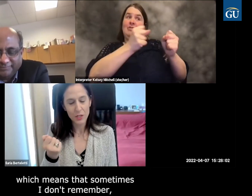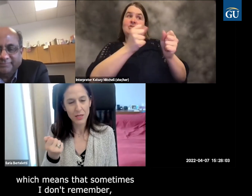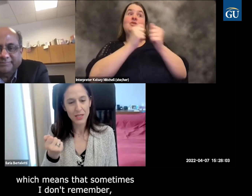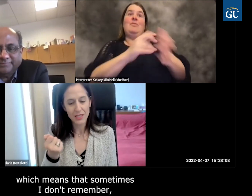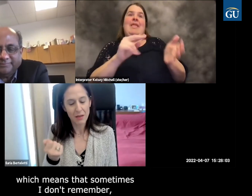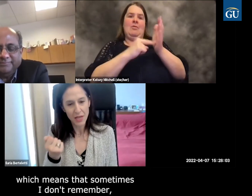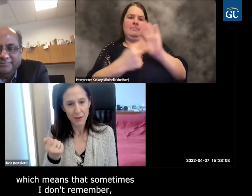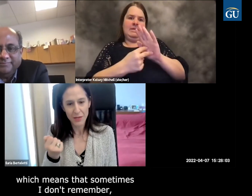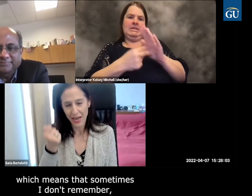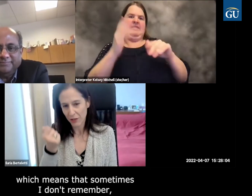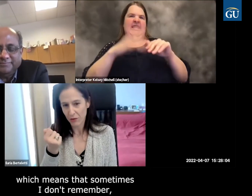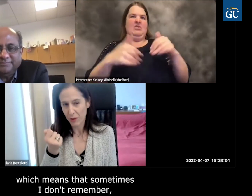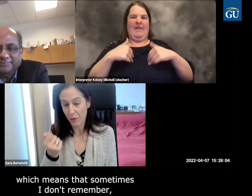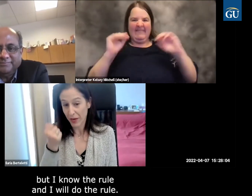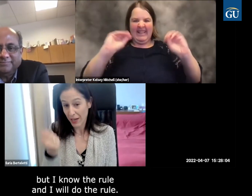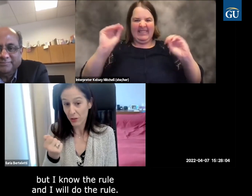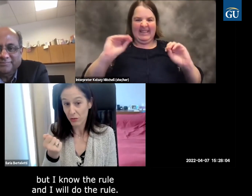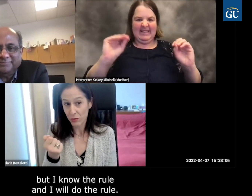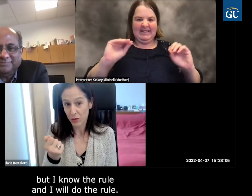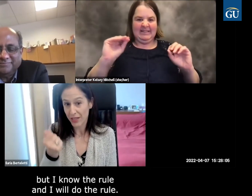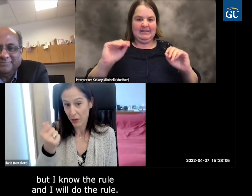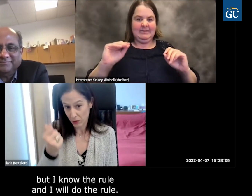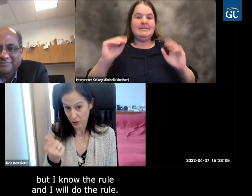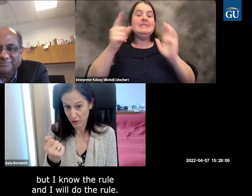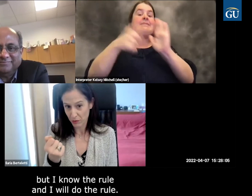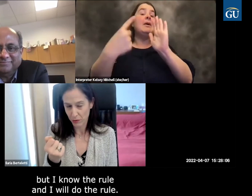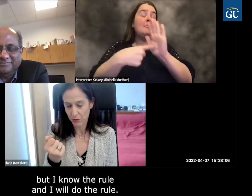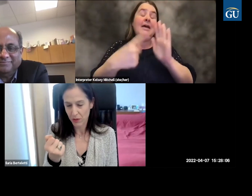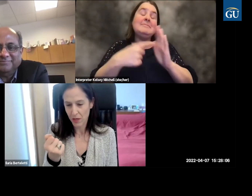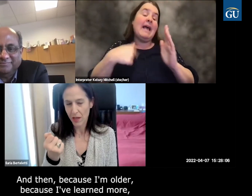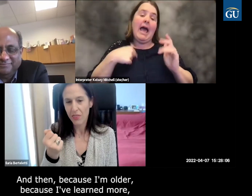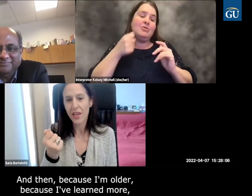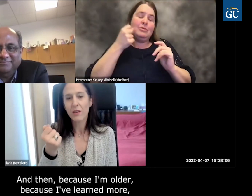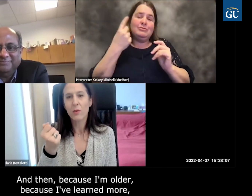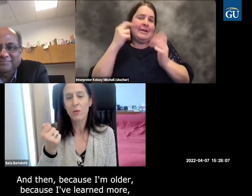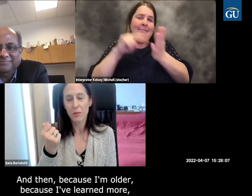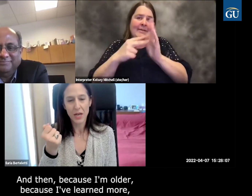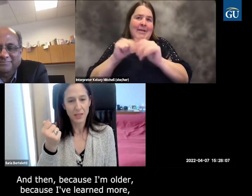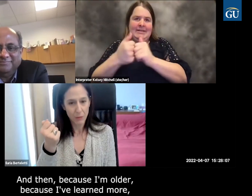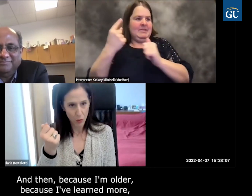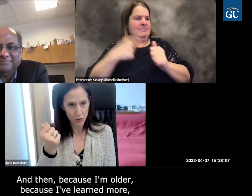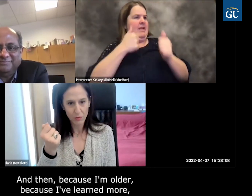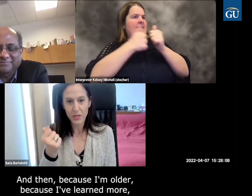means that sometimes i don't remember but i know the rule and i will do the